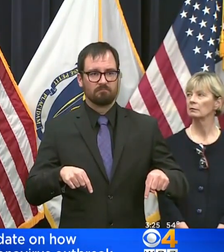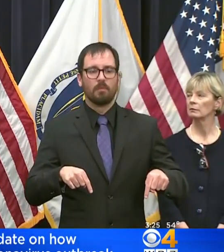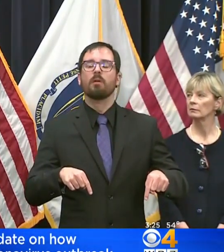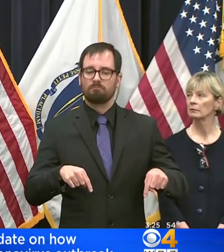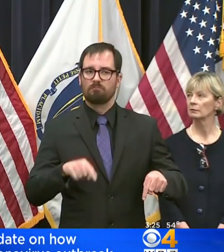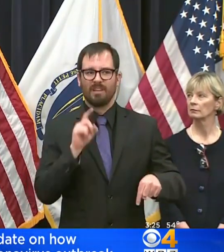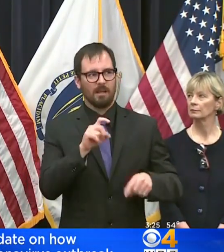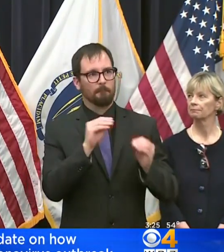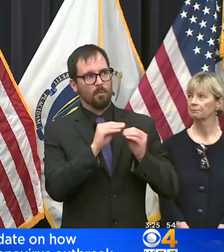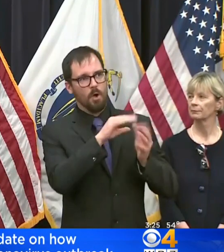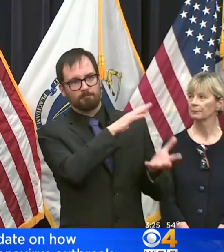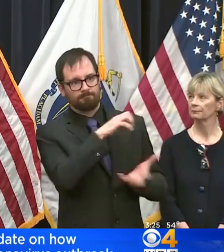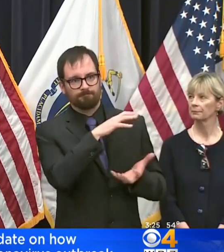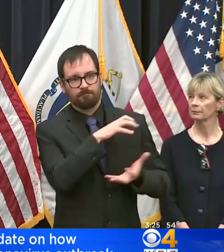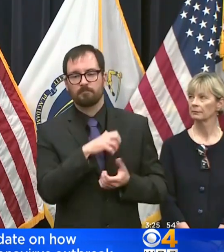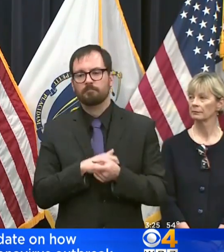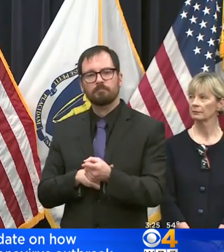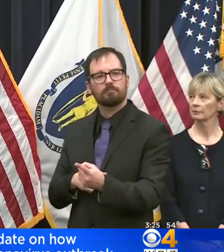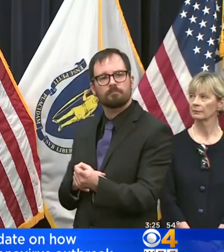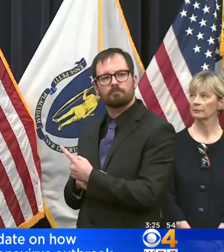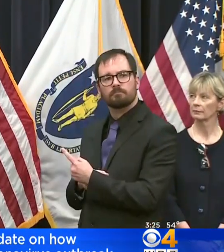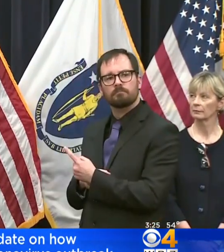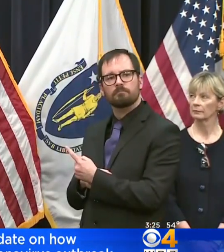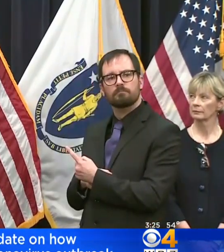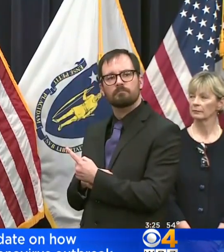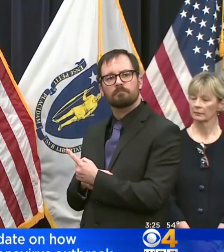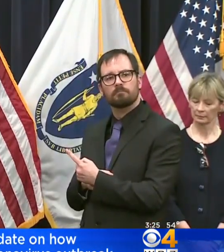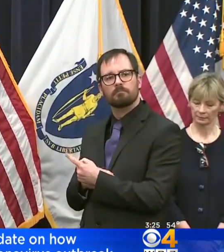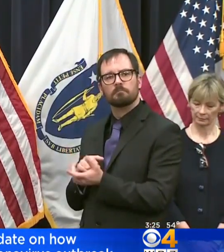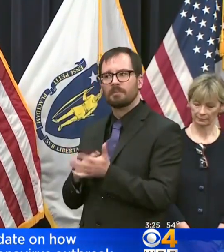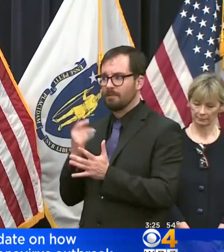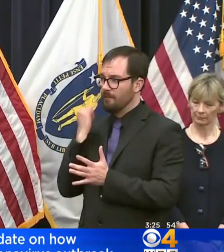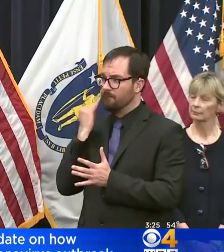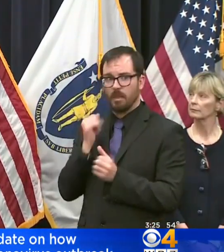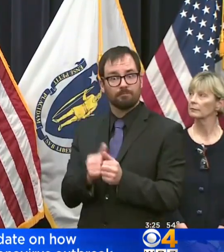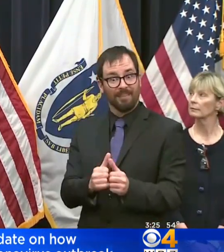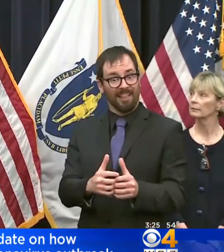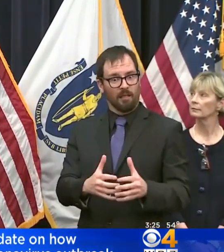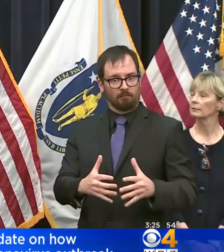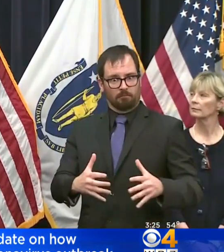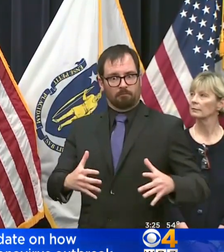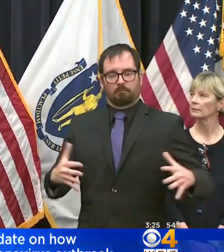STUFF. WHAT DOES THIS MEAN FOR OUR HOSPITAL?